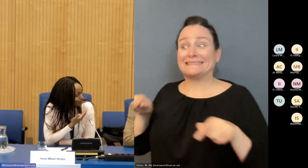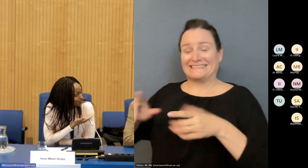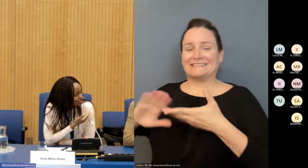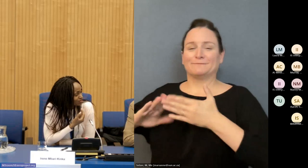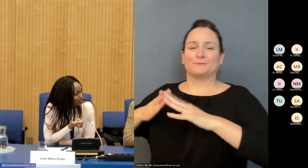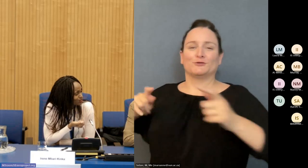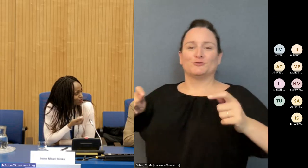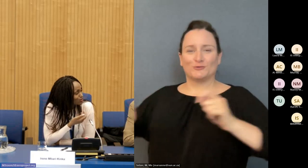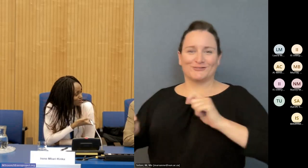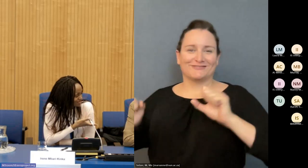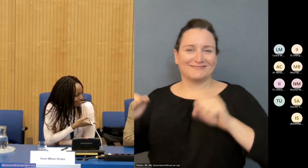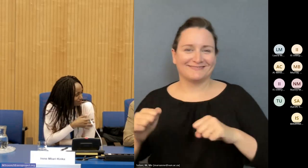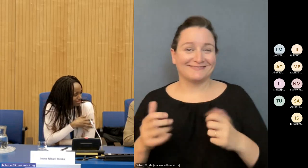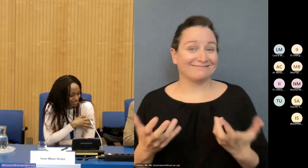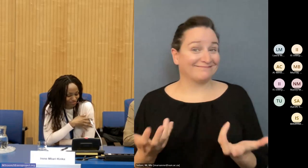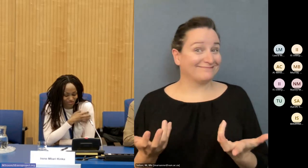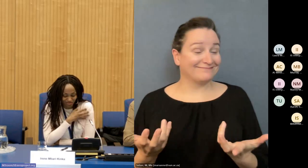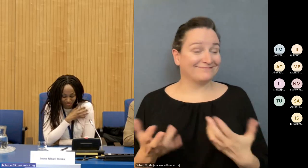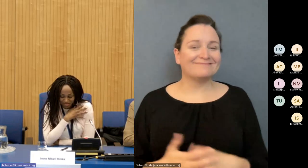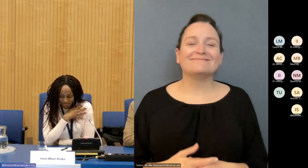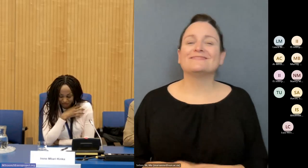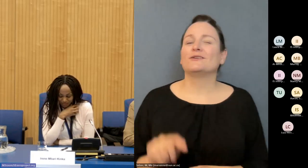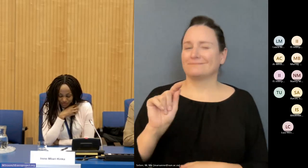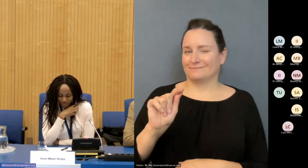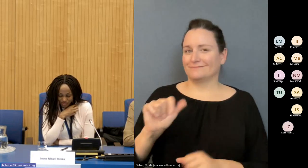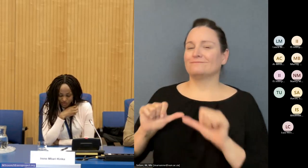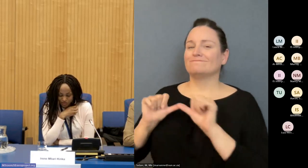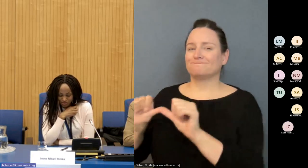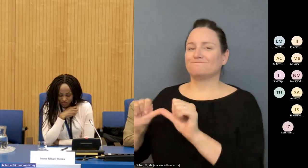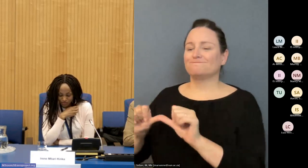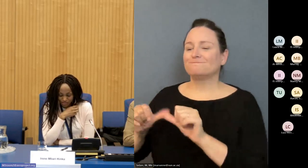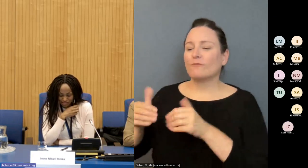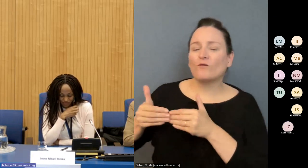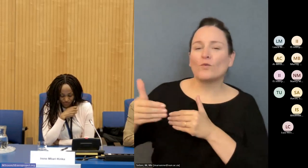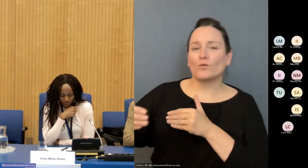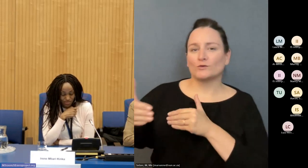That is all, that is your sustainability which is amazing. Thank you so much for walking us through